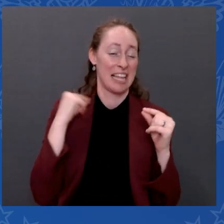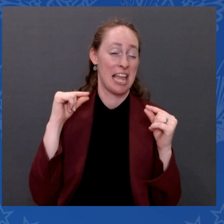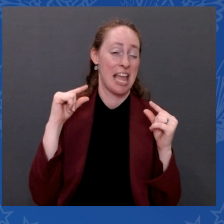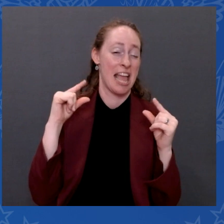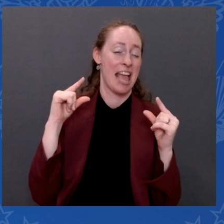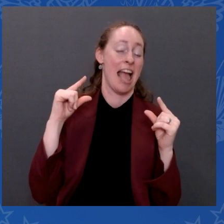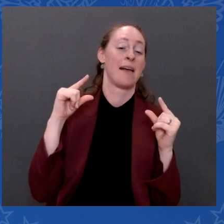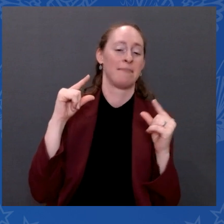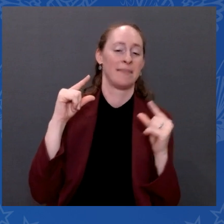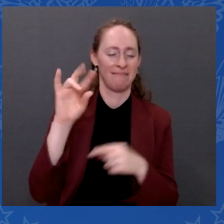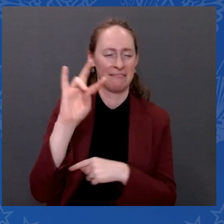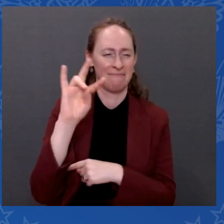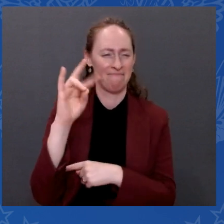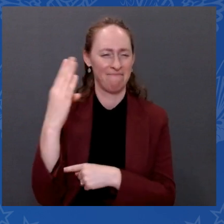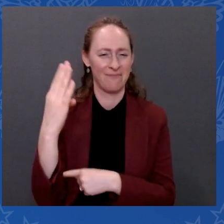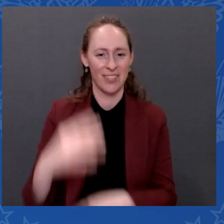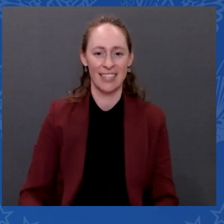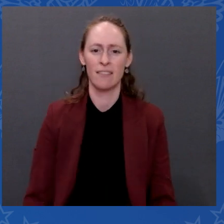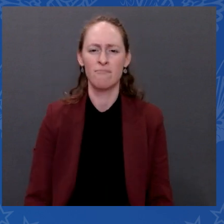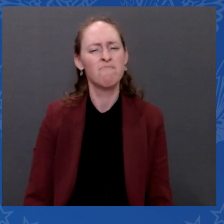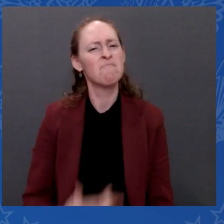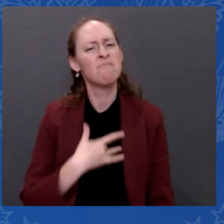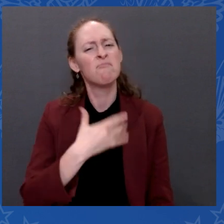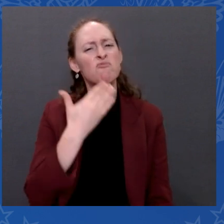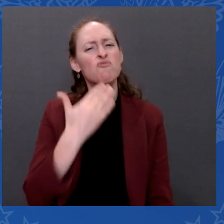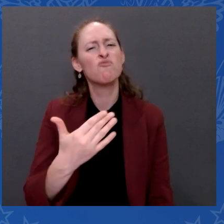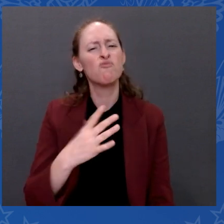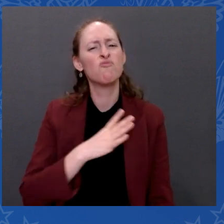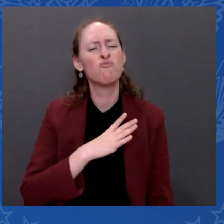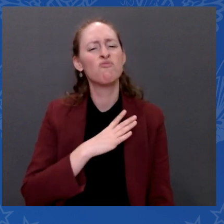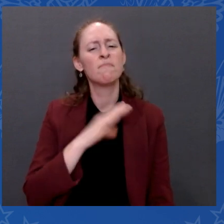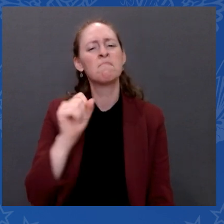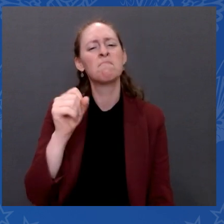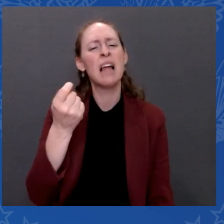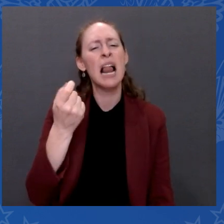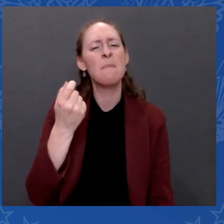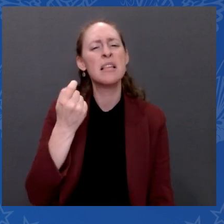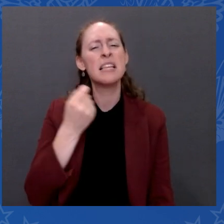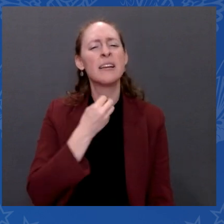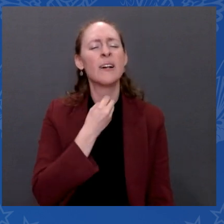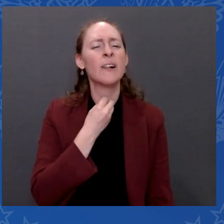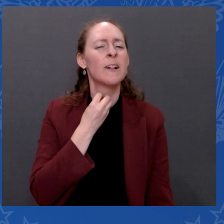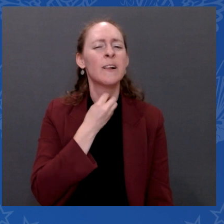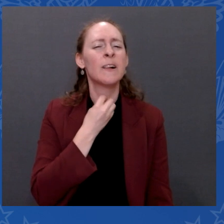My voice is still raspy. I've had -- every morning and every afternoon --